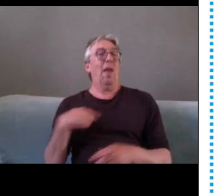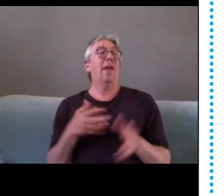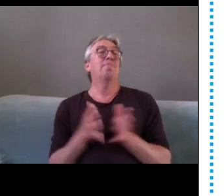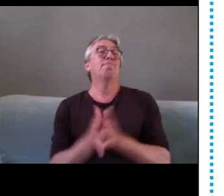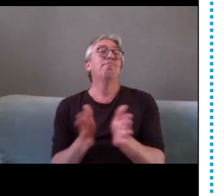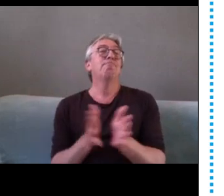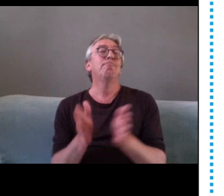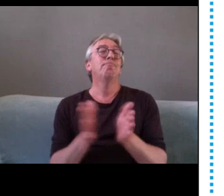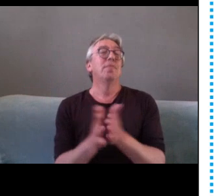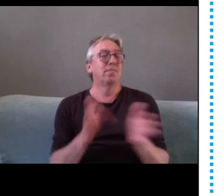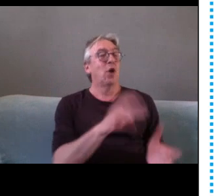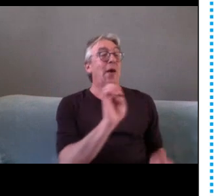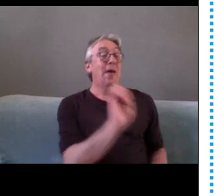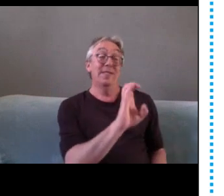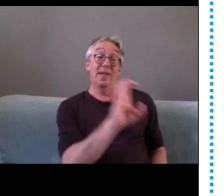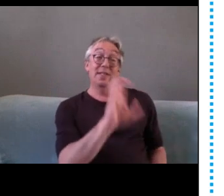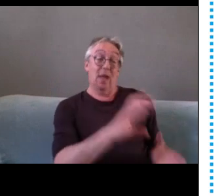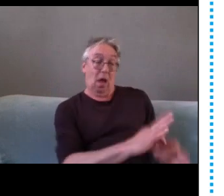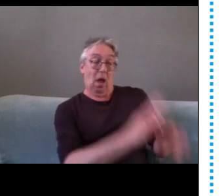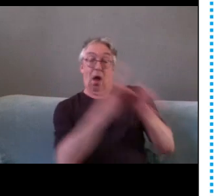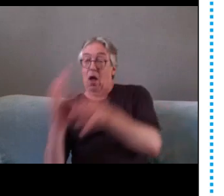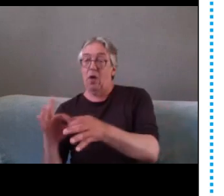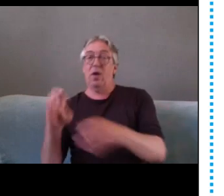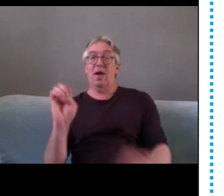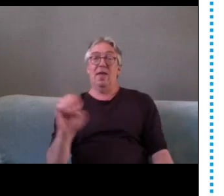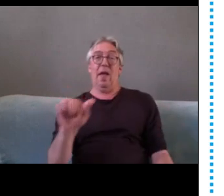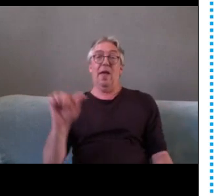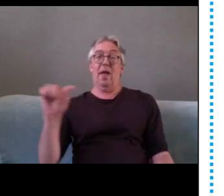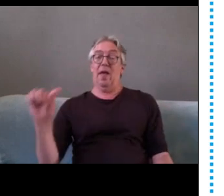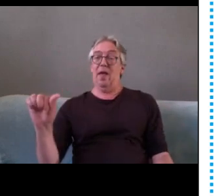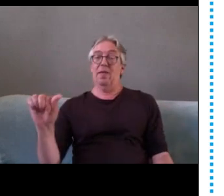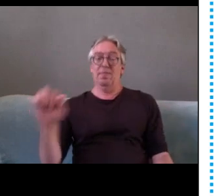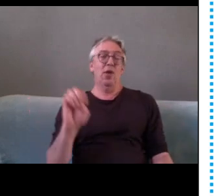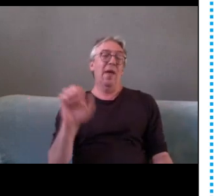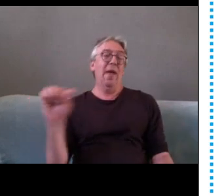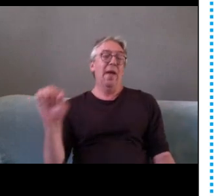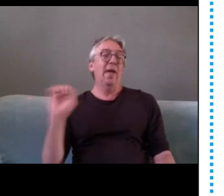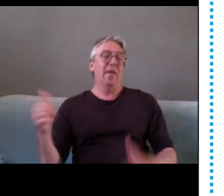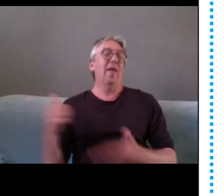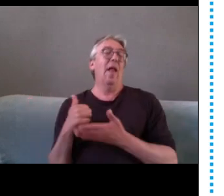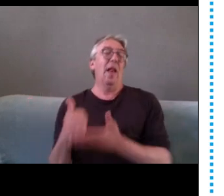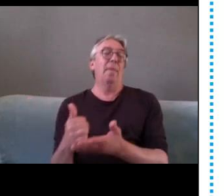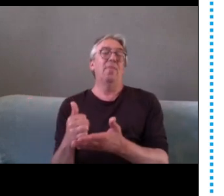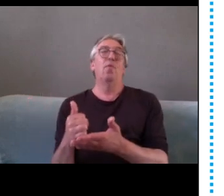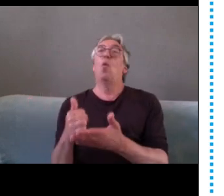as a support to implement accessibility for emergency communications.